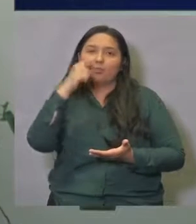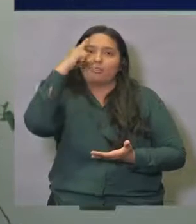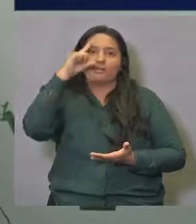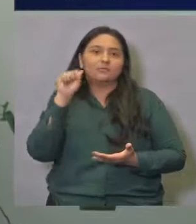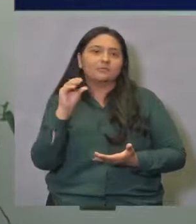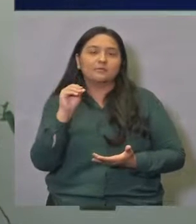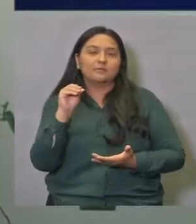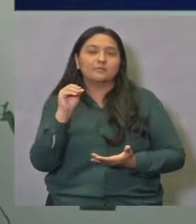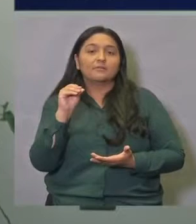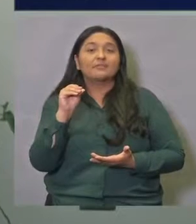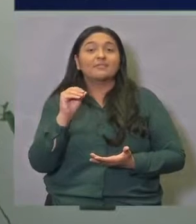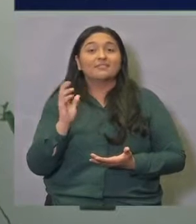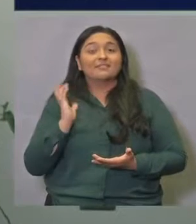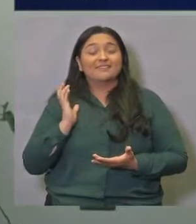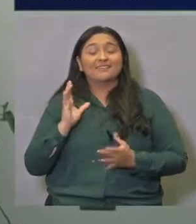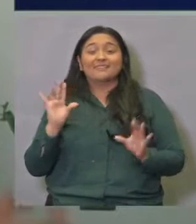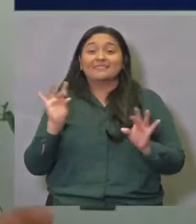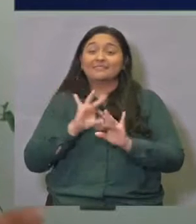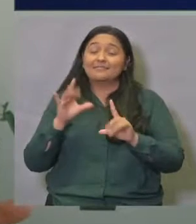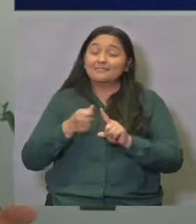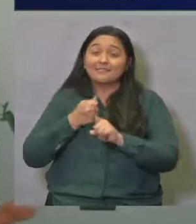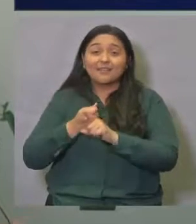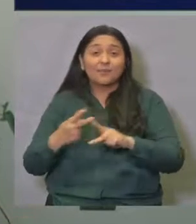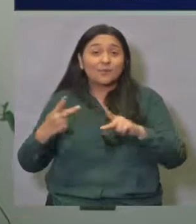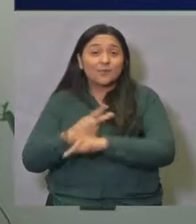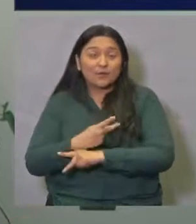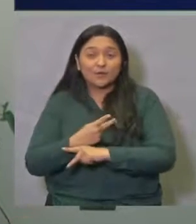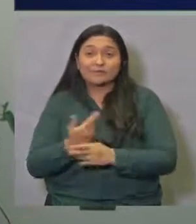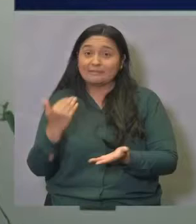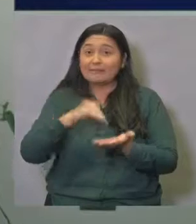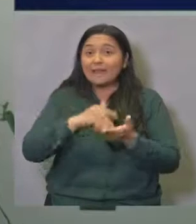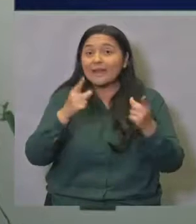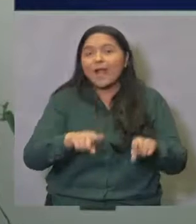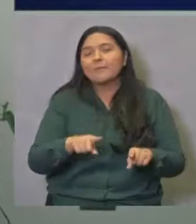WE SAW THIS PAST WINTER. I DON'T THINK WE CAN GET THROUGH ANOTHER ONE THAT IS AS